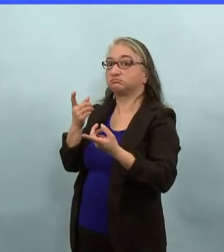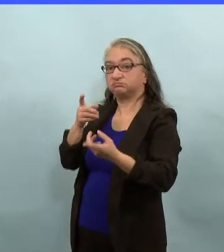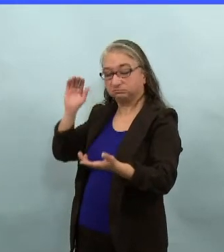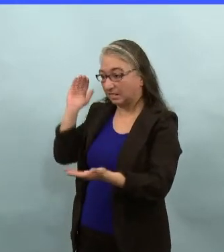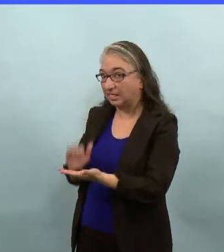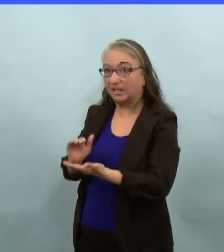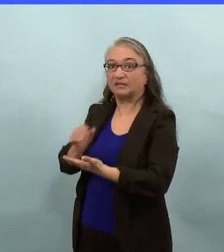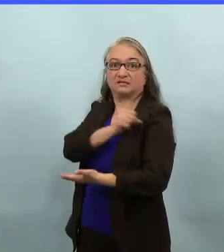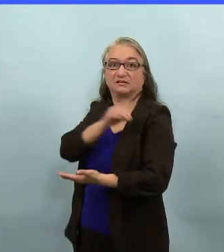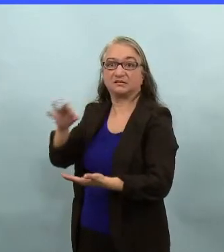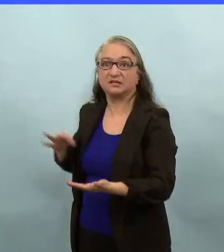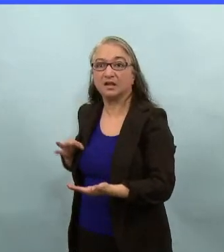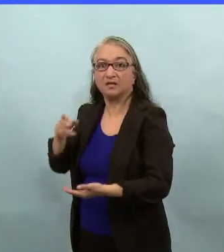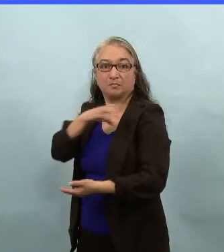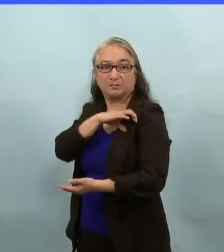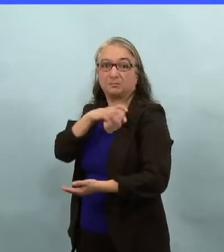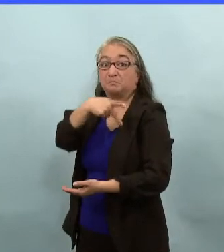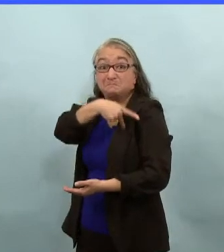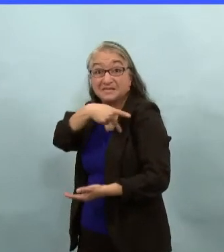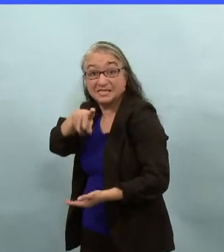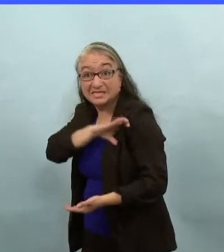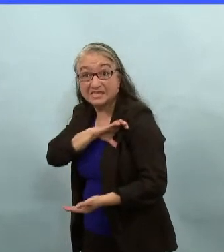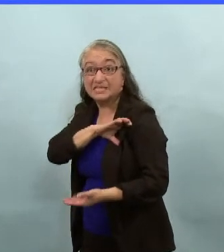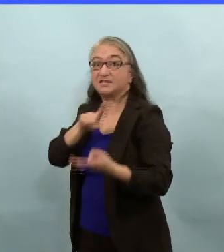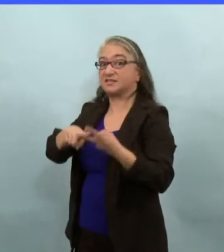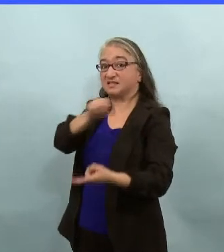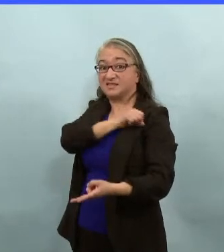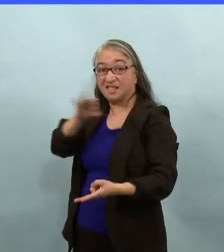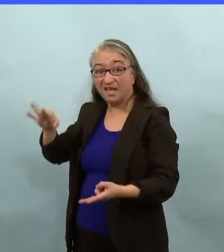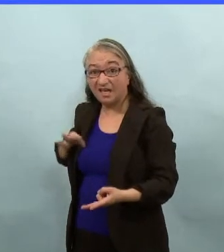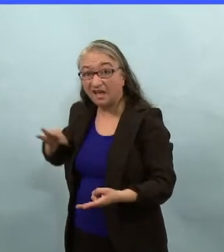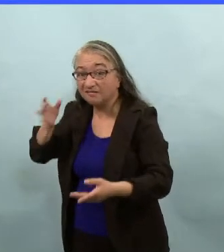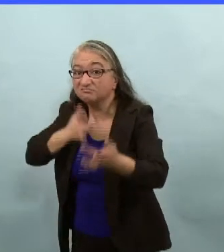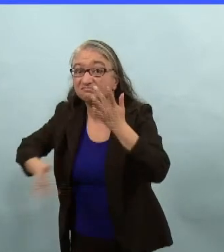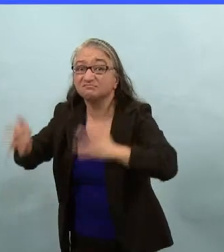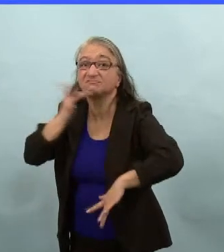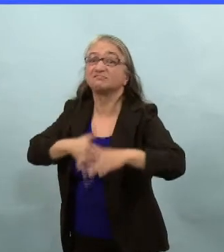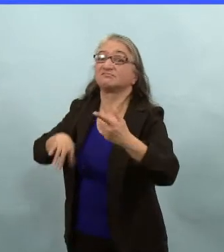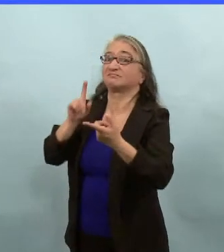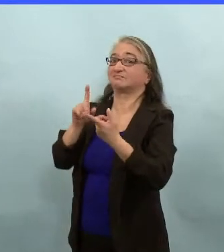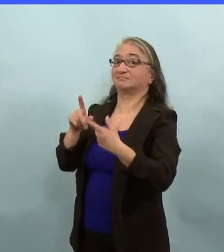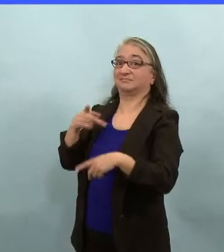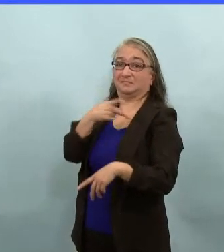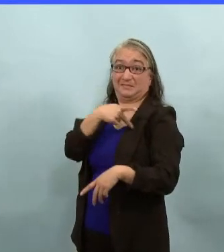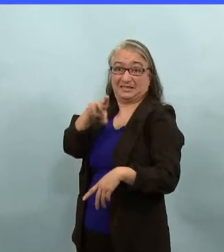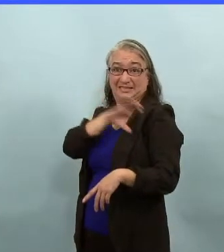homes where residents don't get their clothes changed so we're seeing massive amounts of